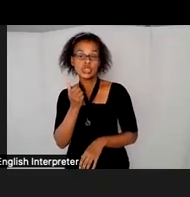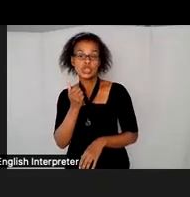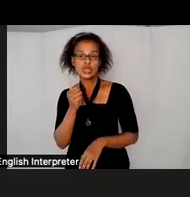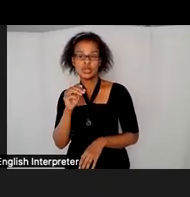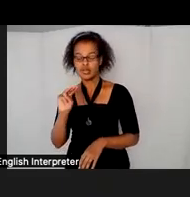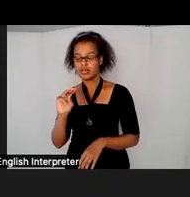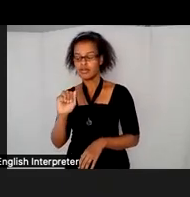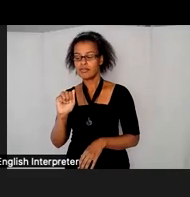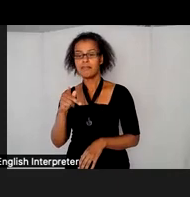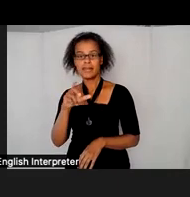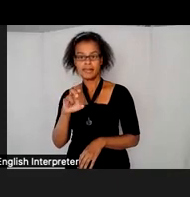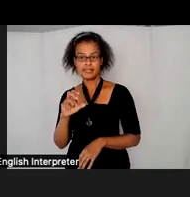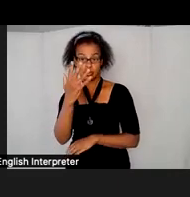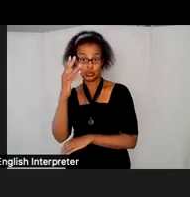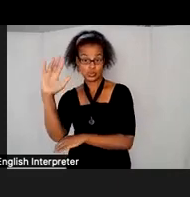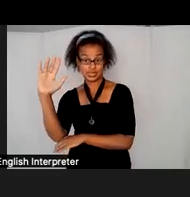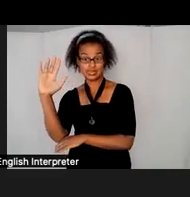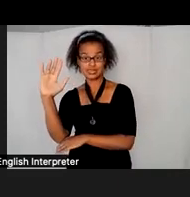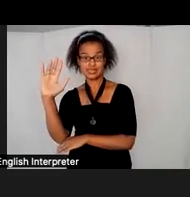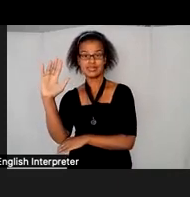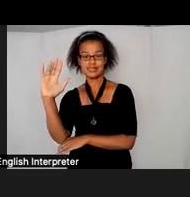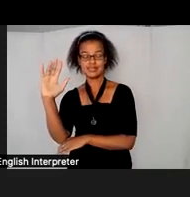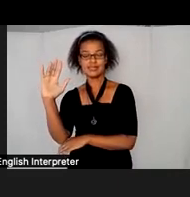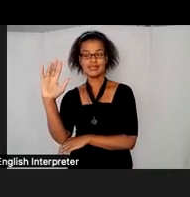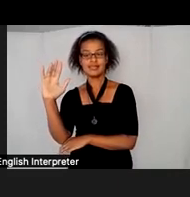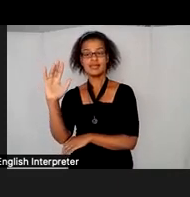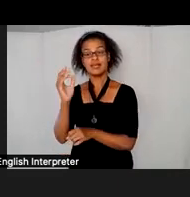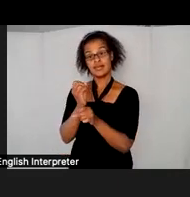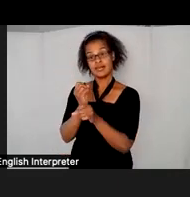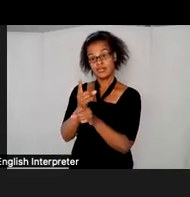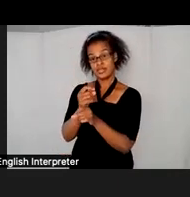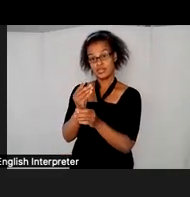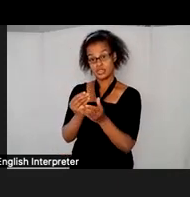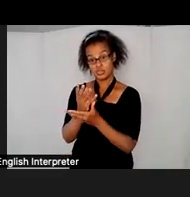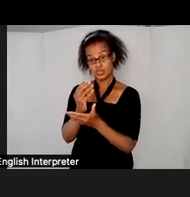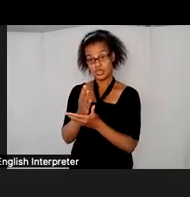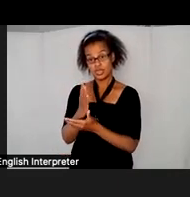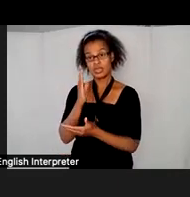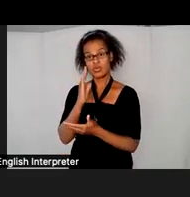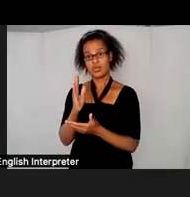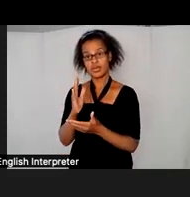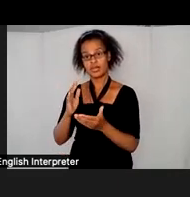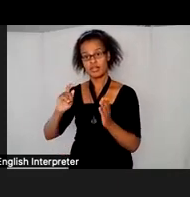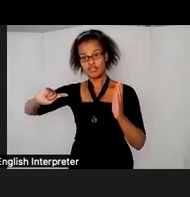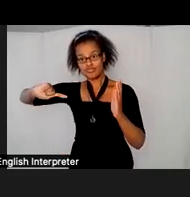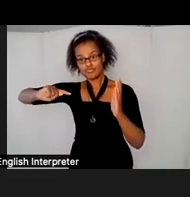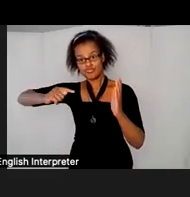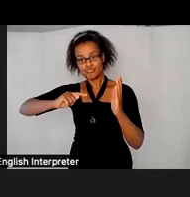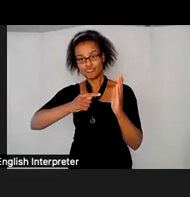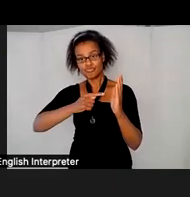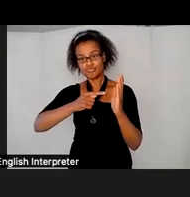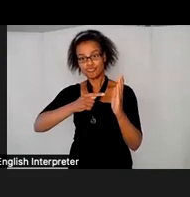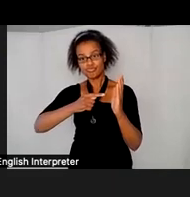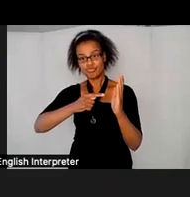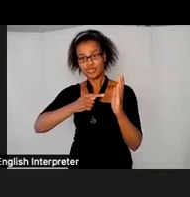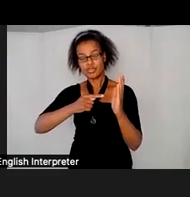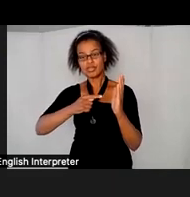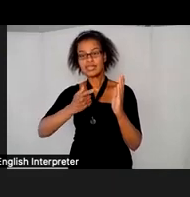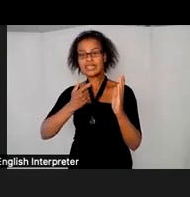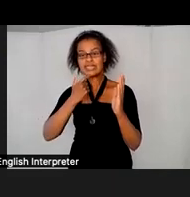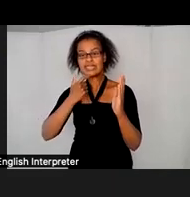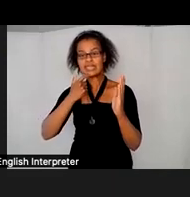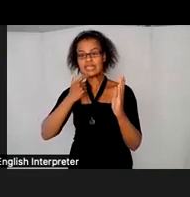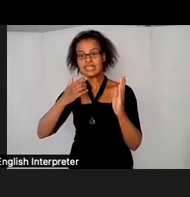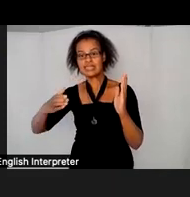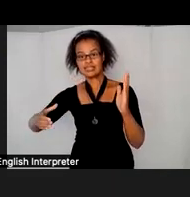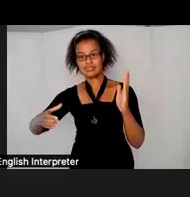we tap for sugar water to eventually turn it into syrup and we use the fire pit to help